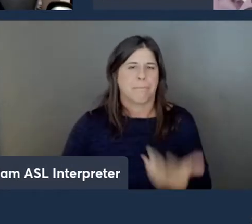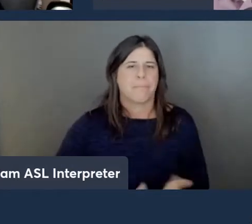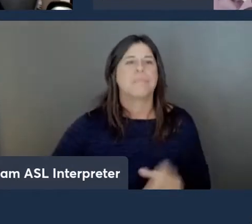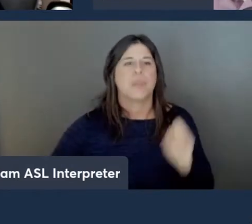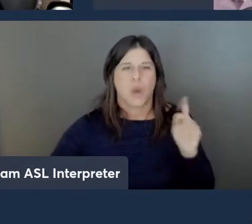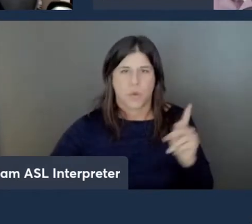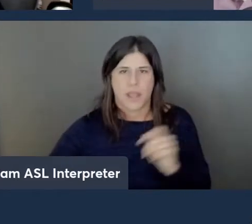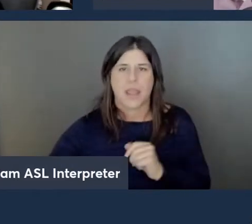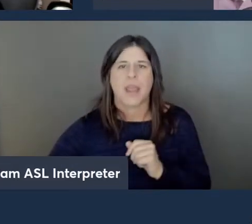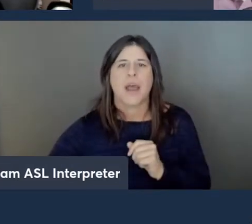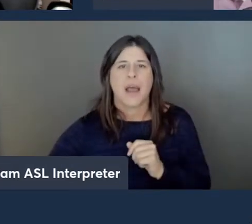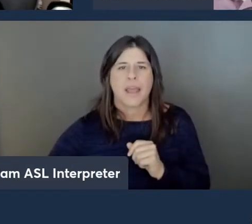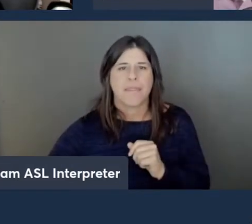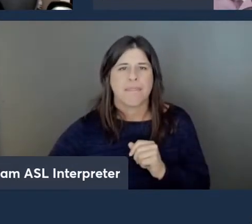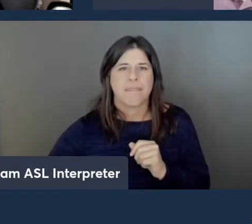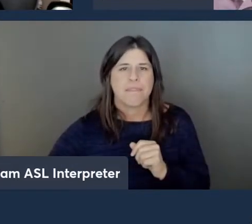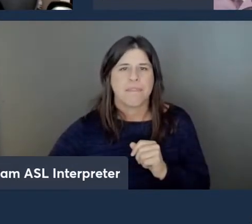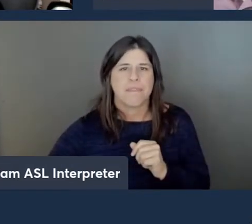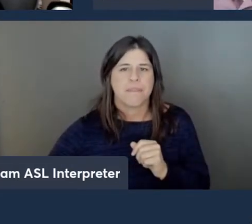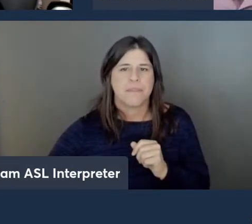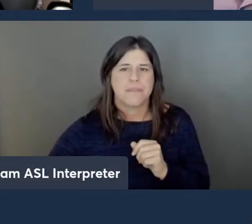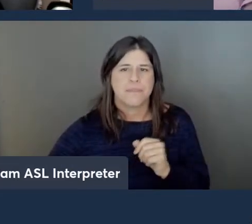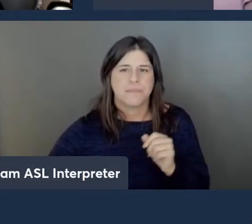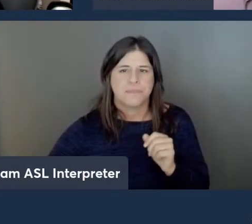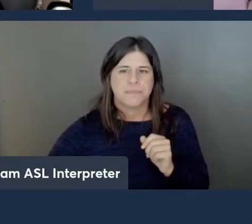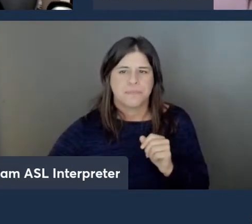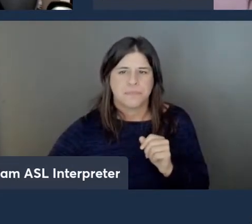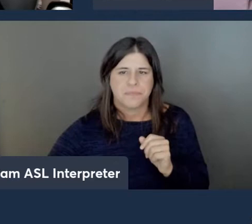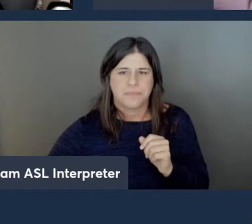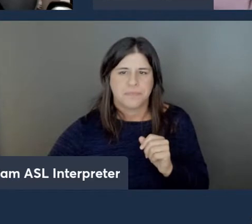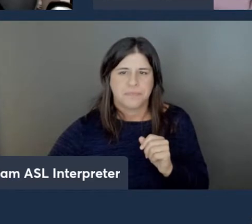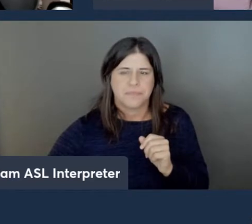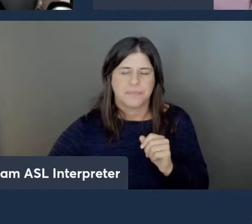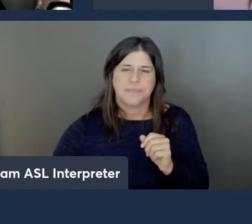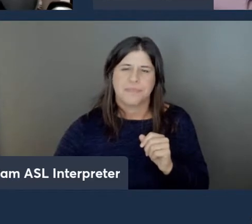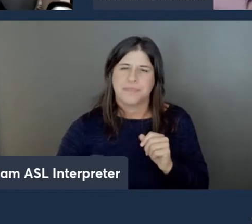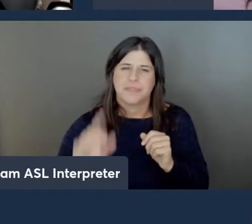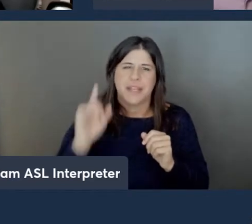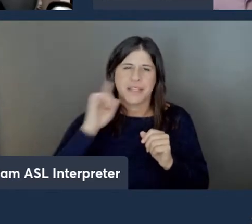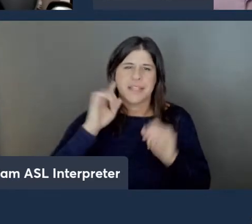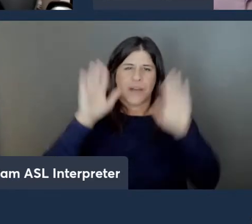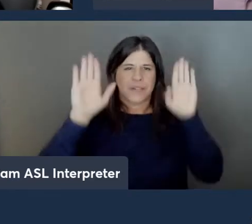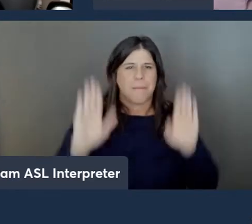I think this all sounds amazing. All, a lot of things are going on here.